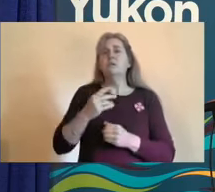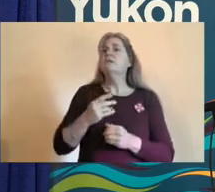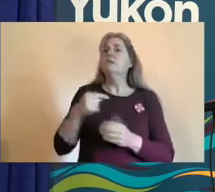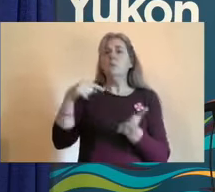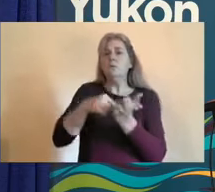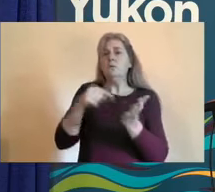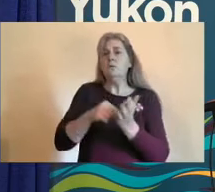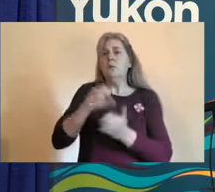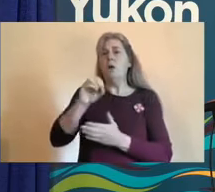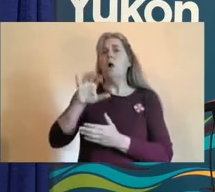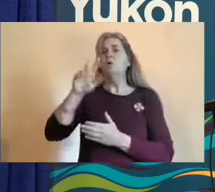information please visit